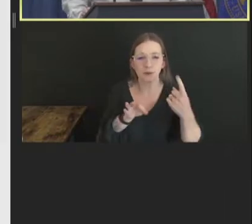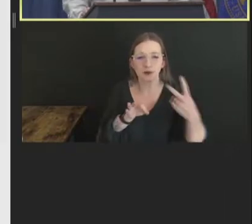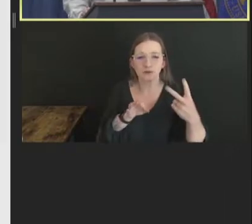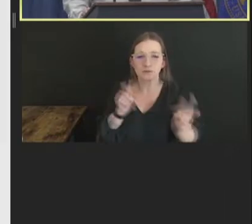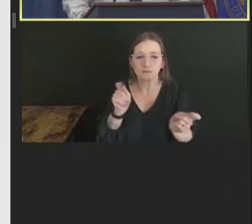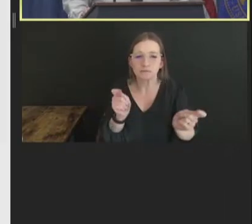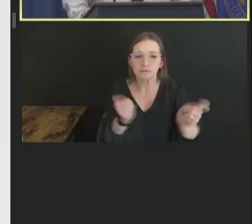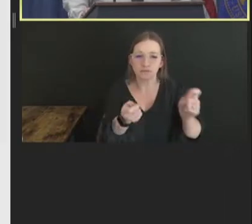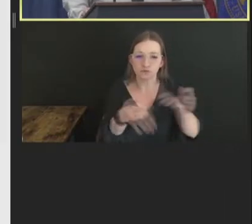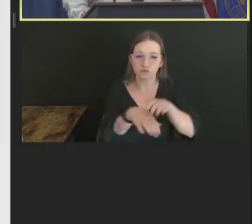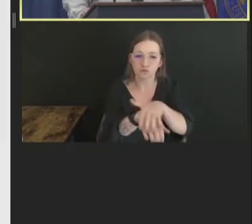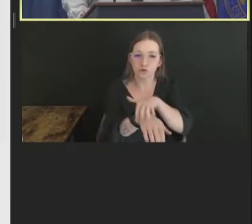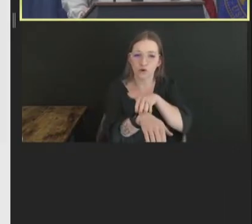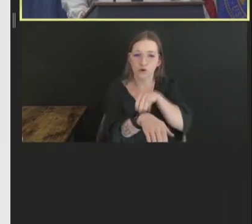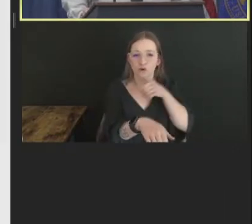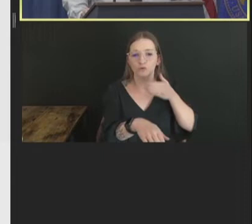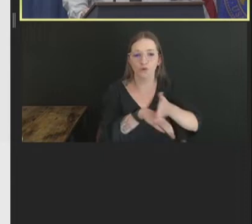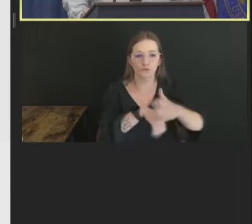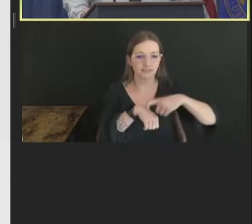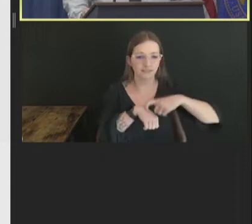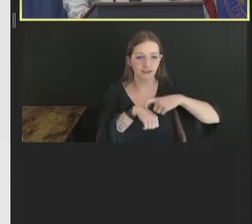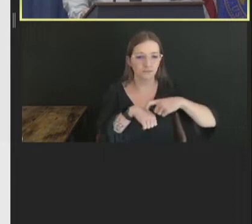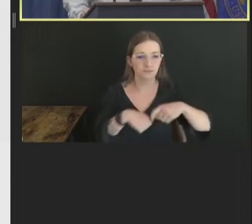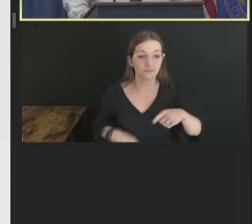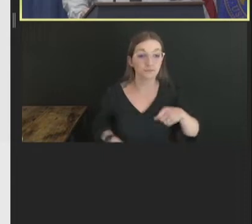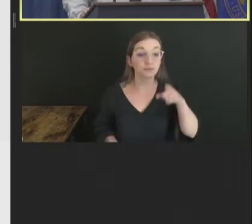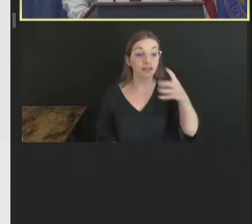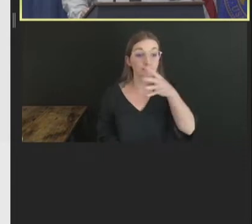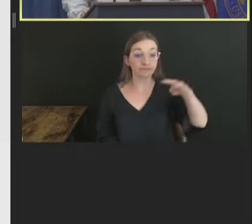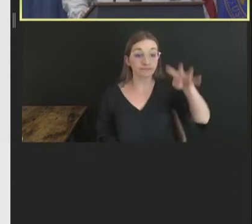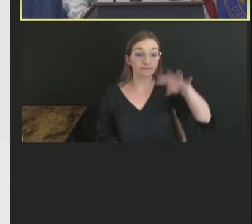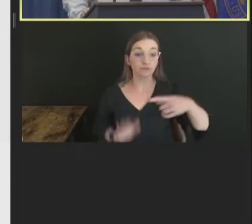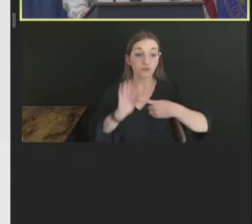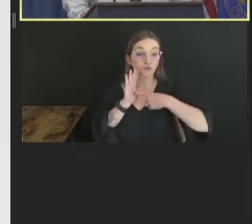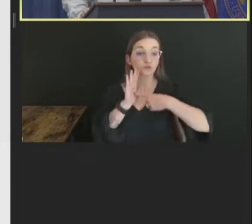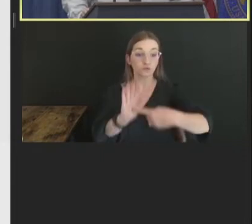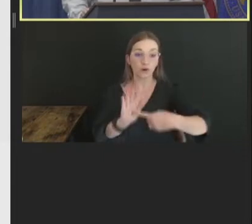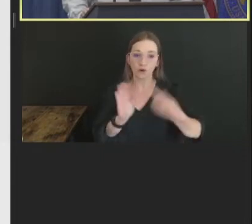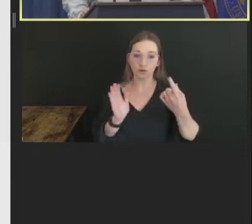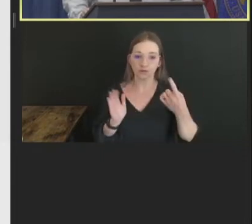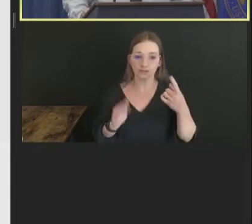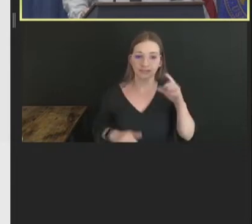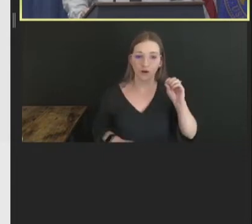This is just a schematic to try to illustrate the Omicron mutations. So, on the top line,